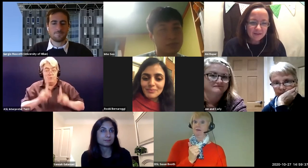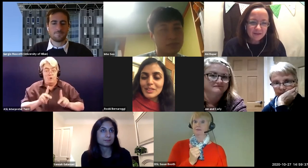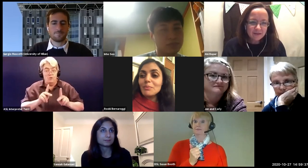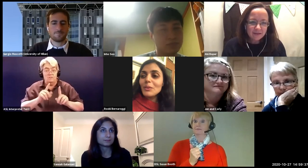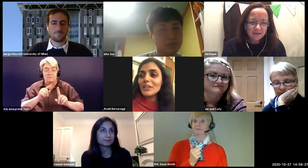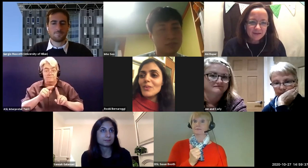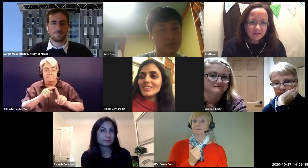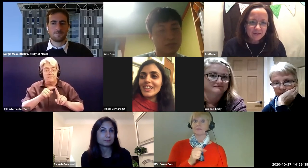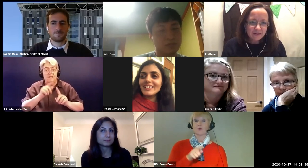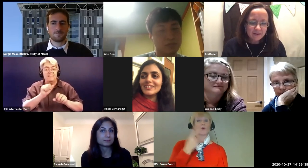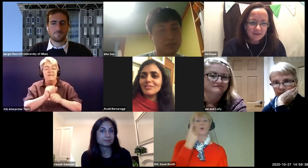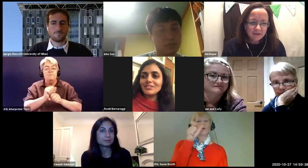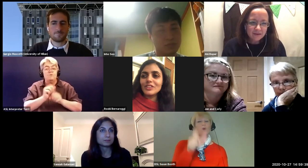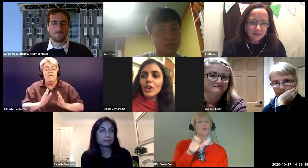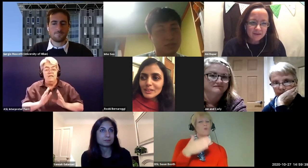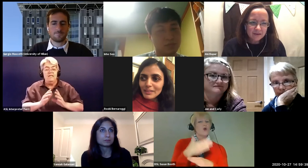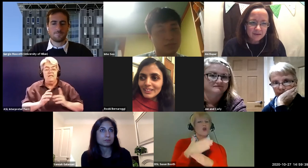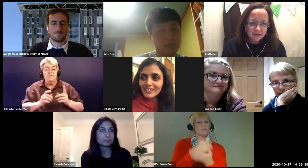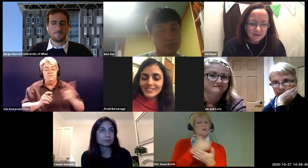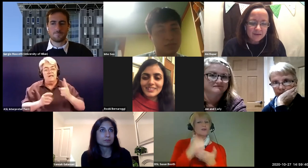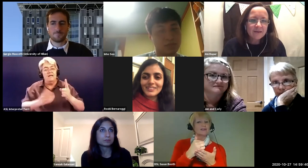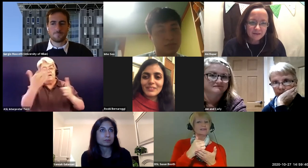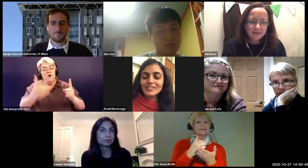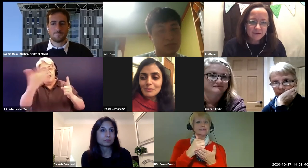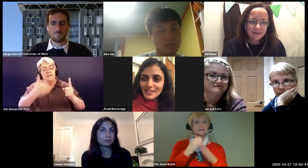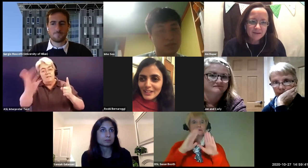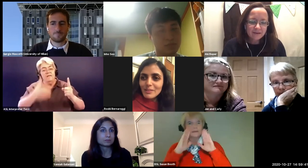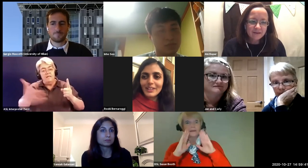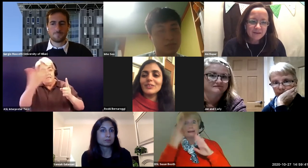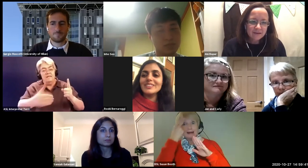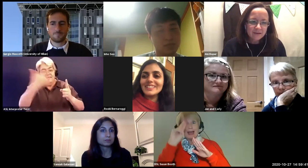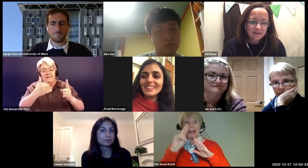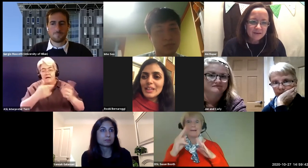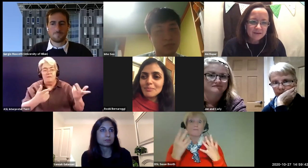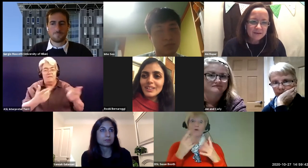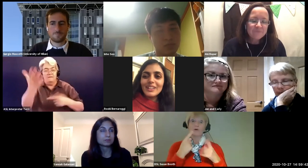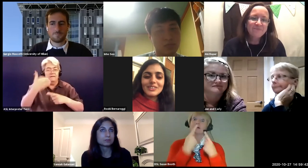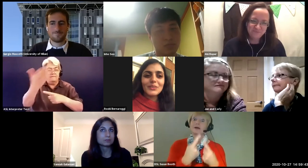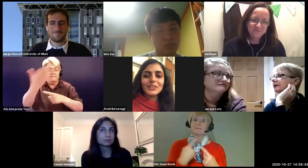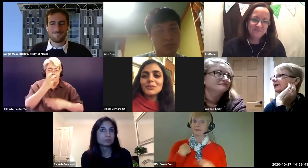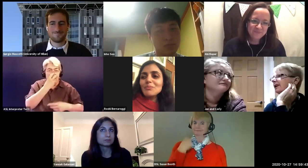the employee was like um calling me like uh giving some sign but I couldn't see them so it would be